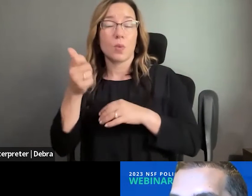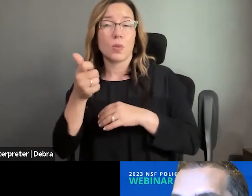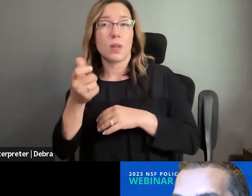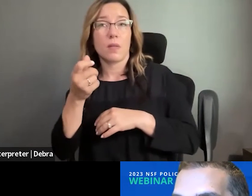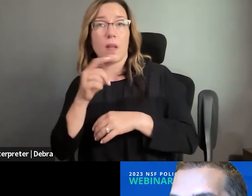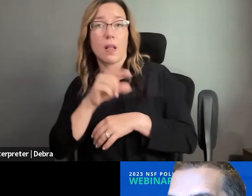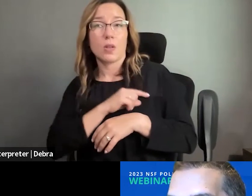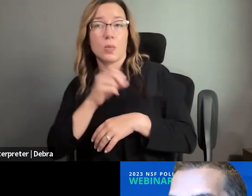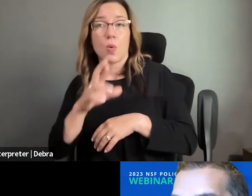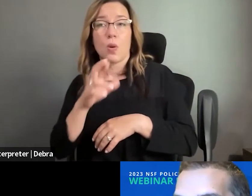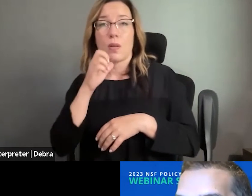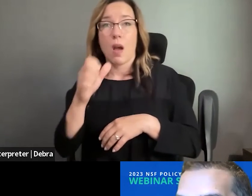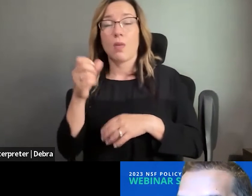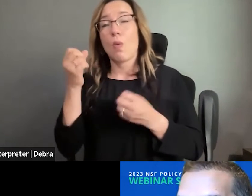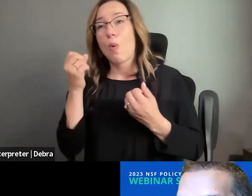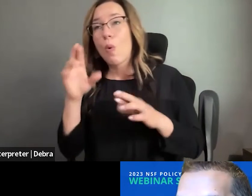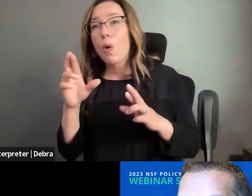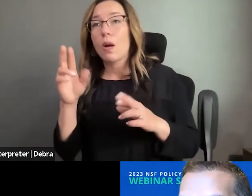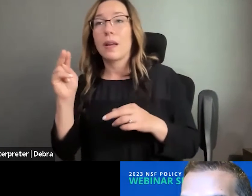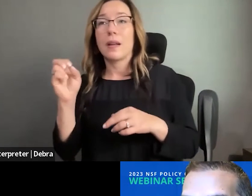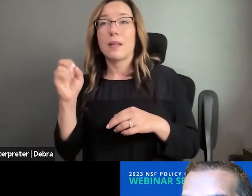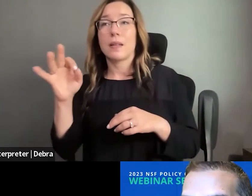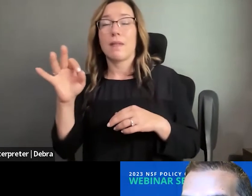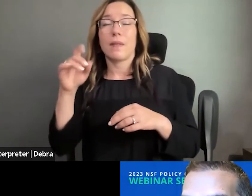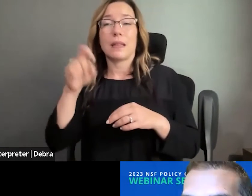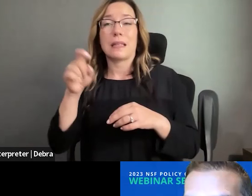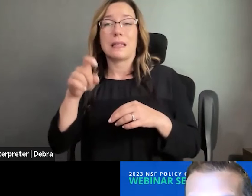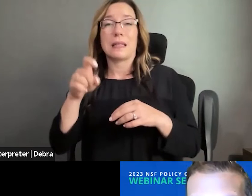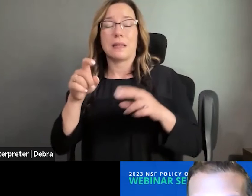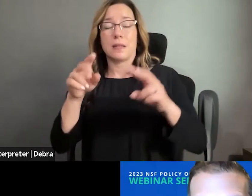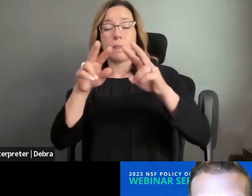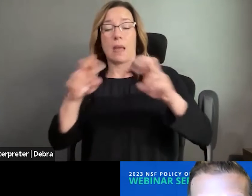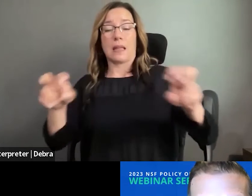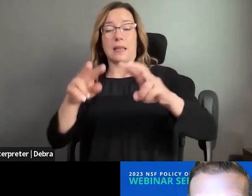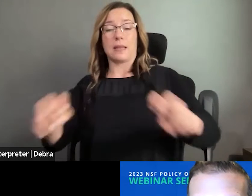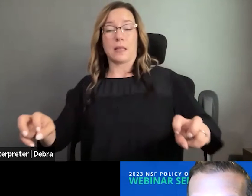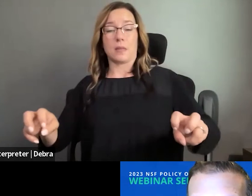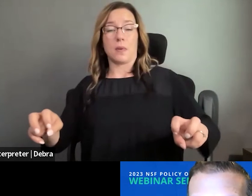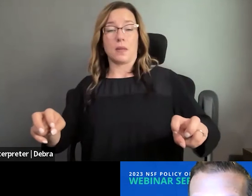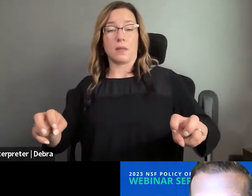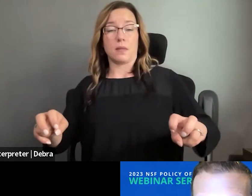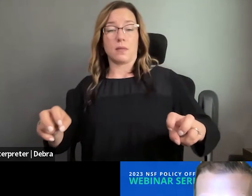not or whether NSF needs to make that assessment of whether you have gone over